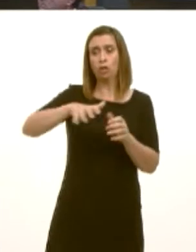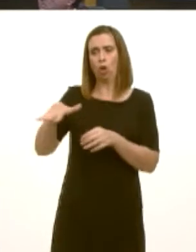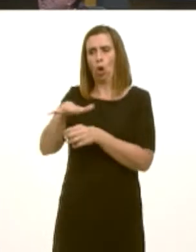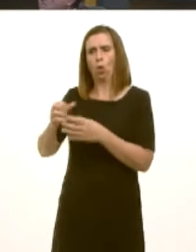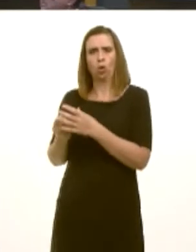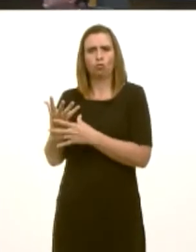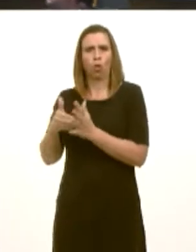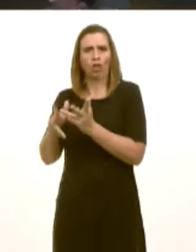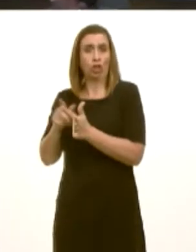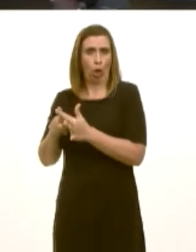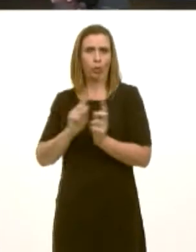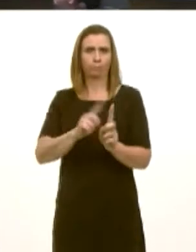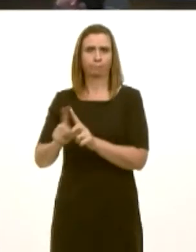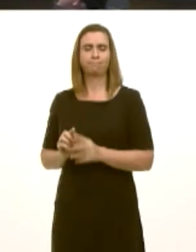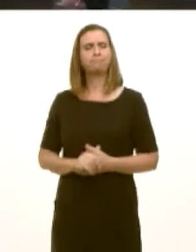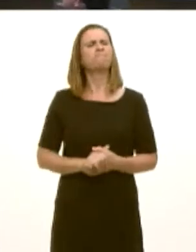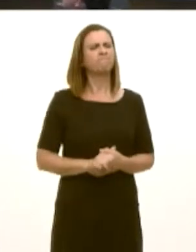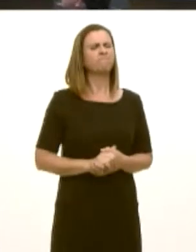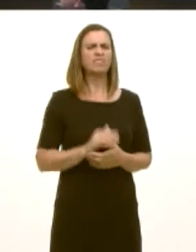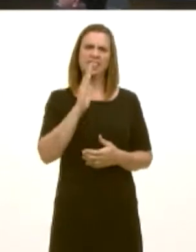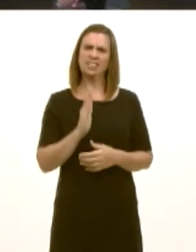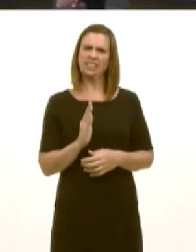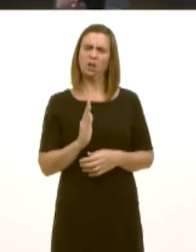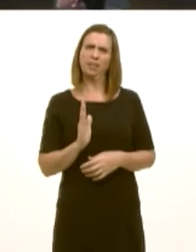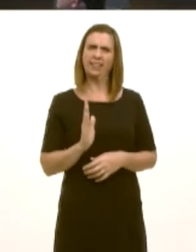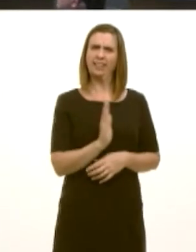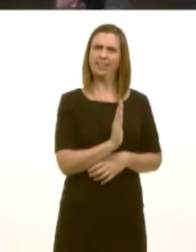John Griffiths: First Minister, the south-east Wales economy is very important for the Welsh